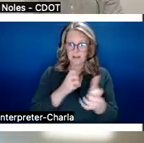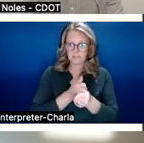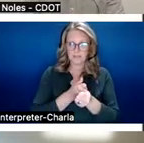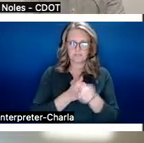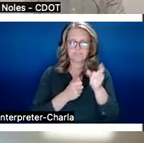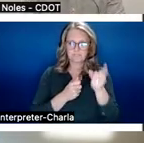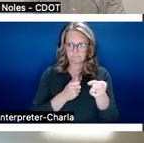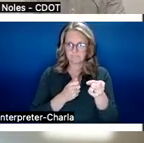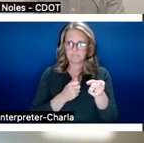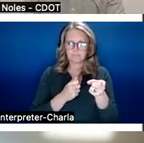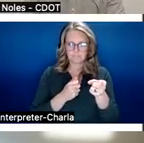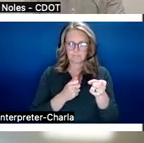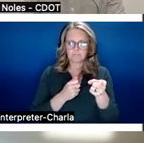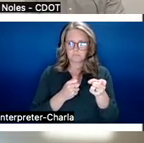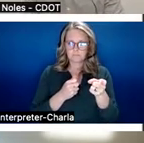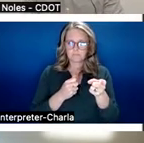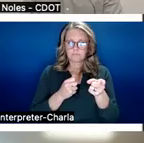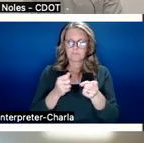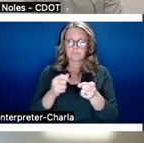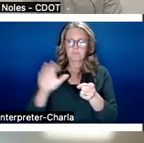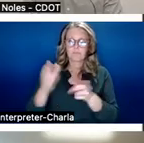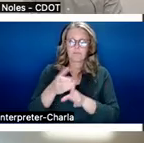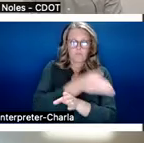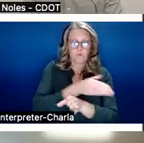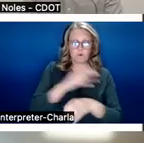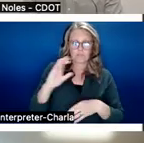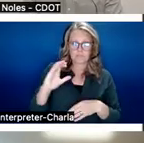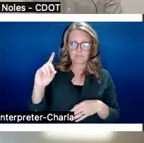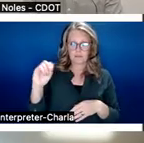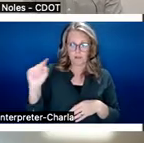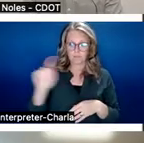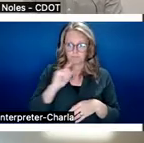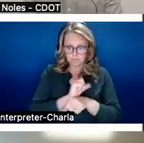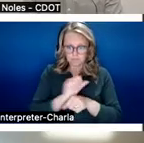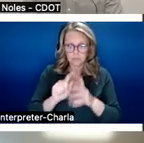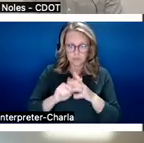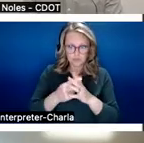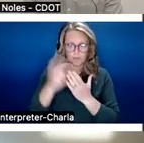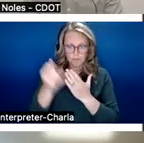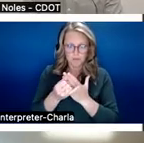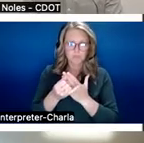that was done before CDOT actually started the project. So our partners had done quite a bit of work.